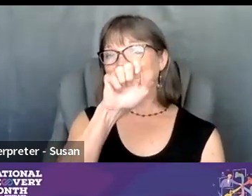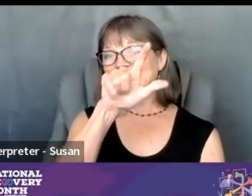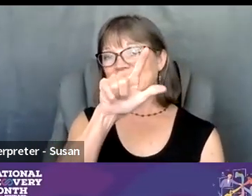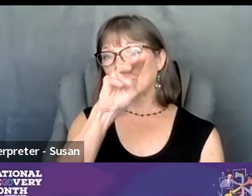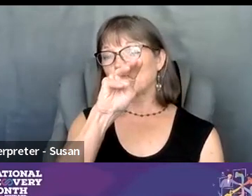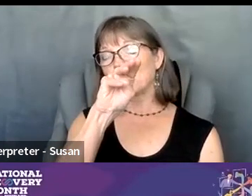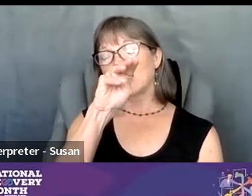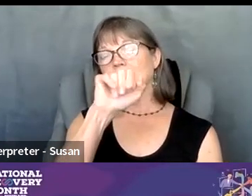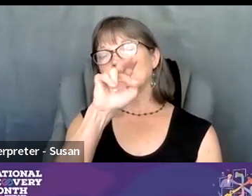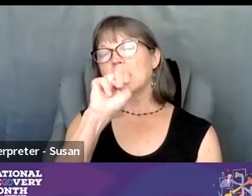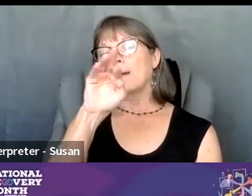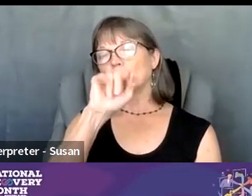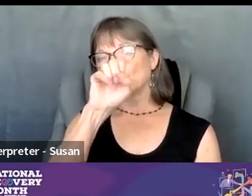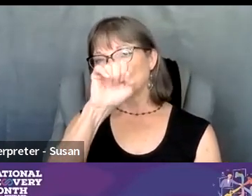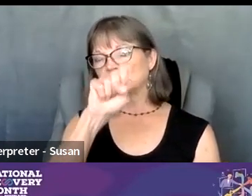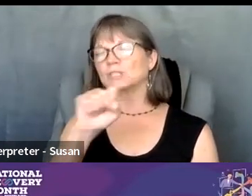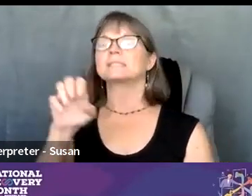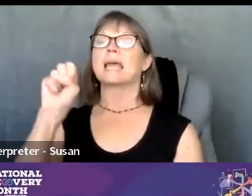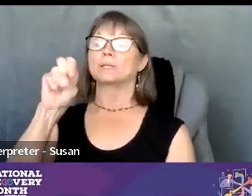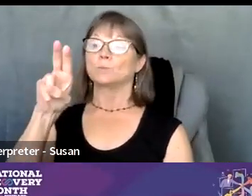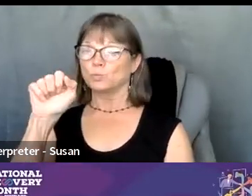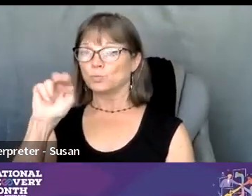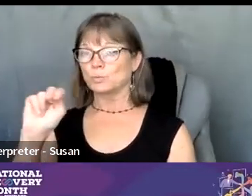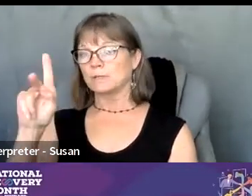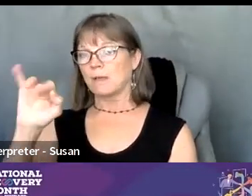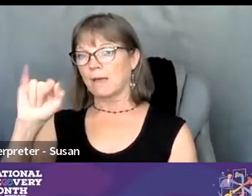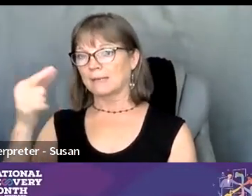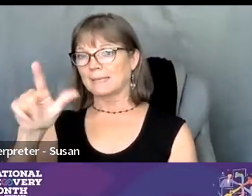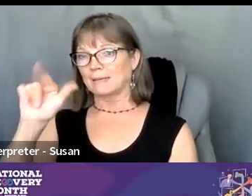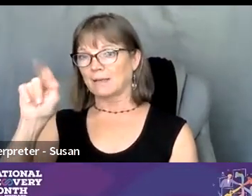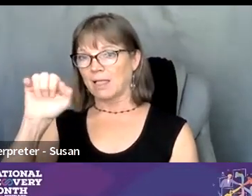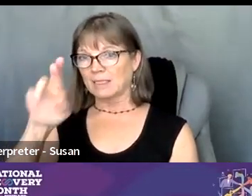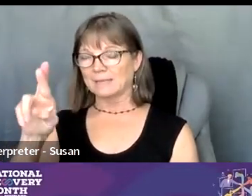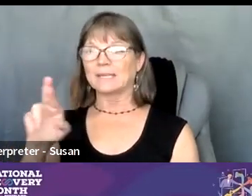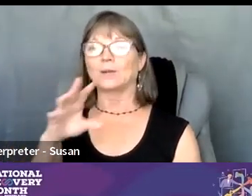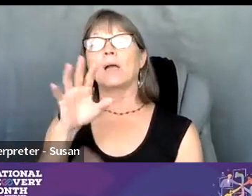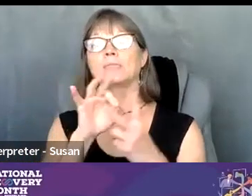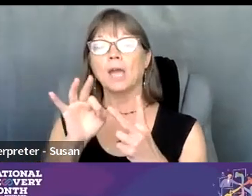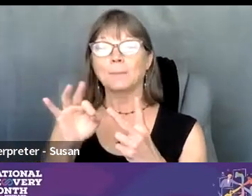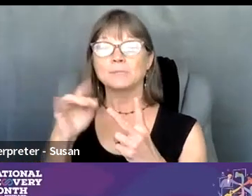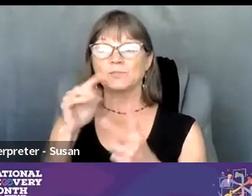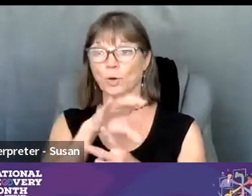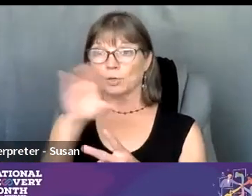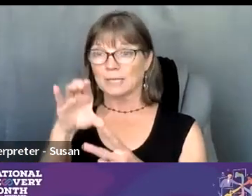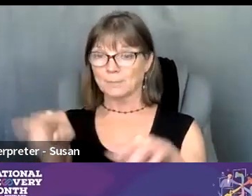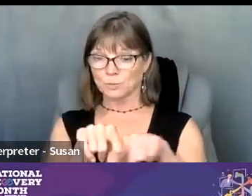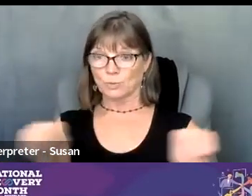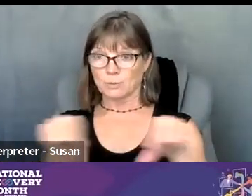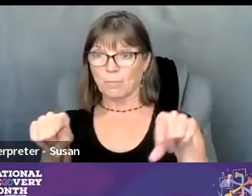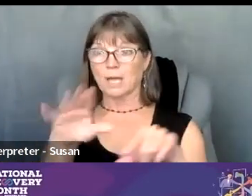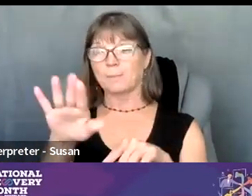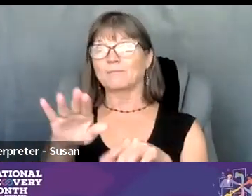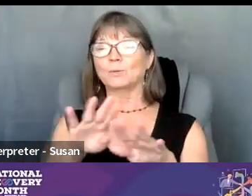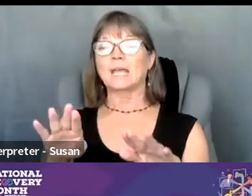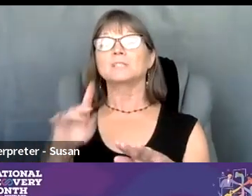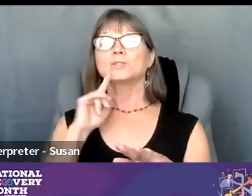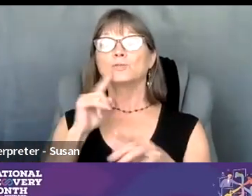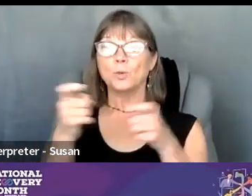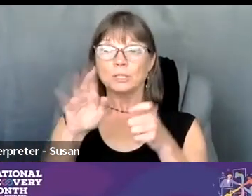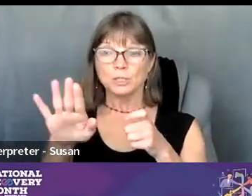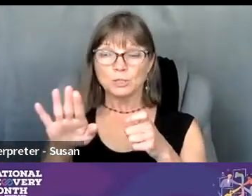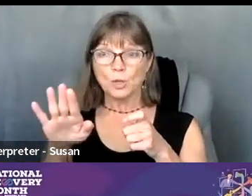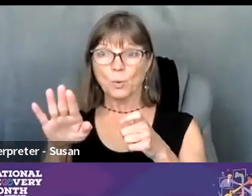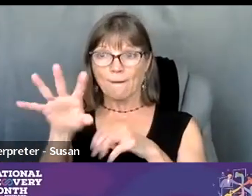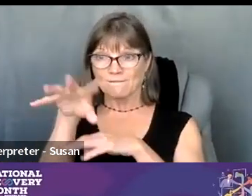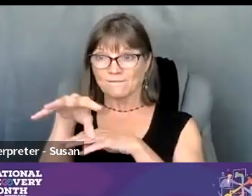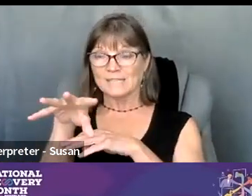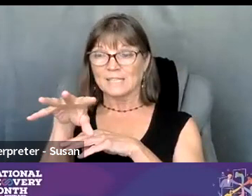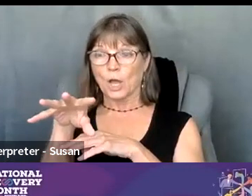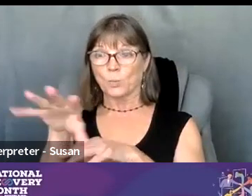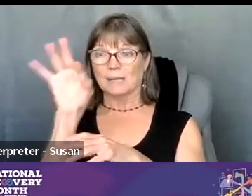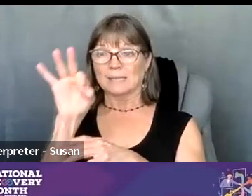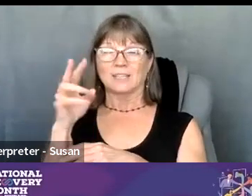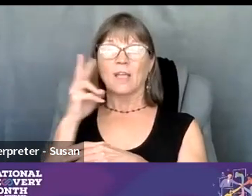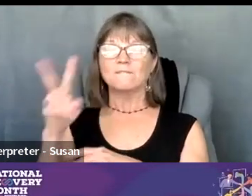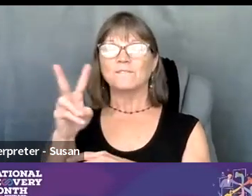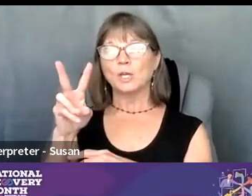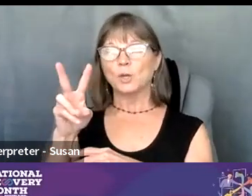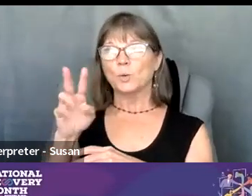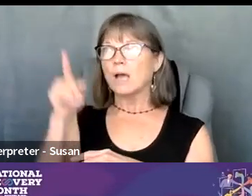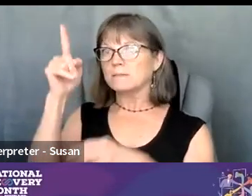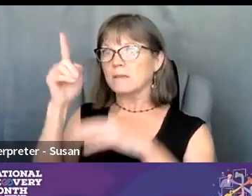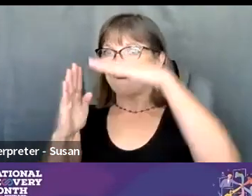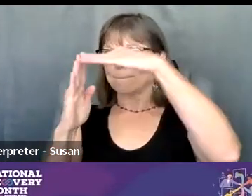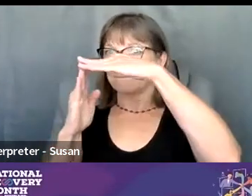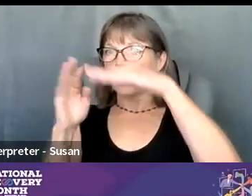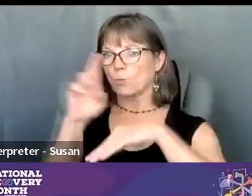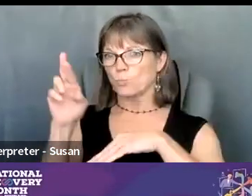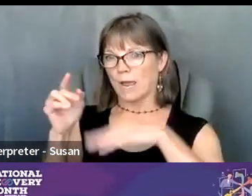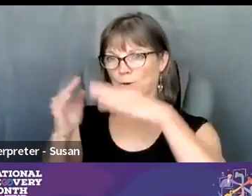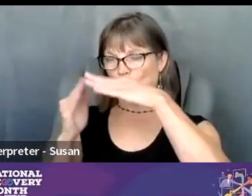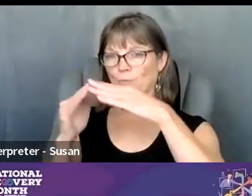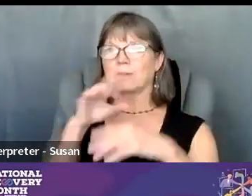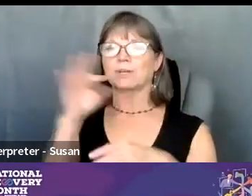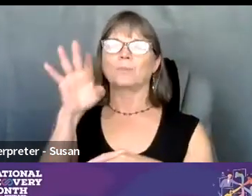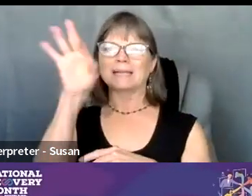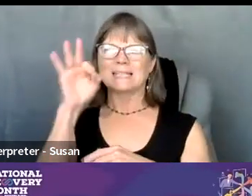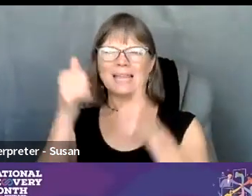Strategy Planning Office: for closed captioning options to let the close caption feature located on your dashboard to adjust your video layout and screen view. Select the view feature located in the top right hand corner of your screen and select the view that works for you